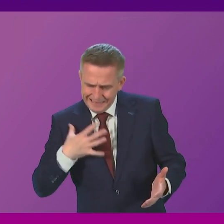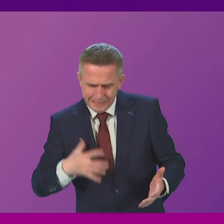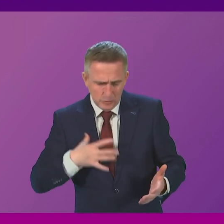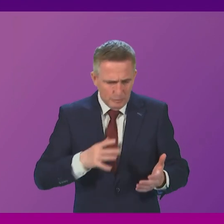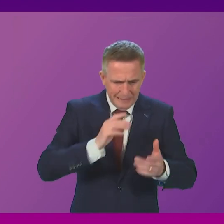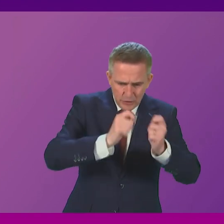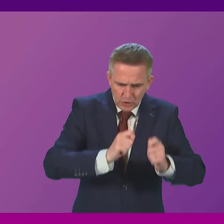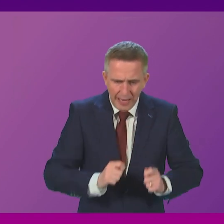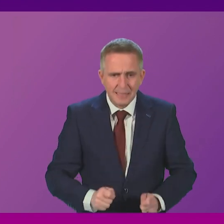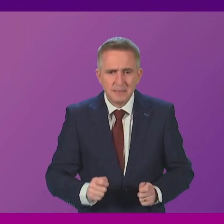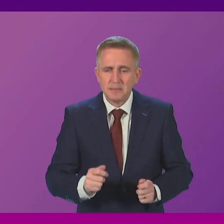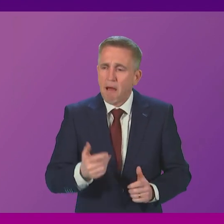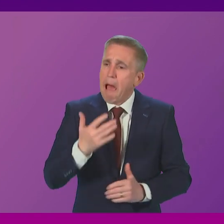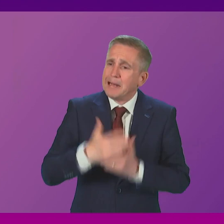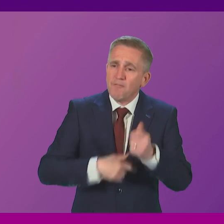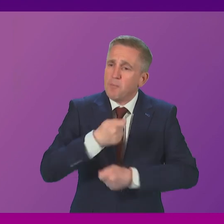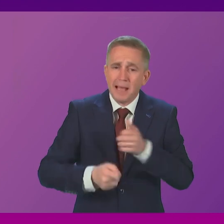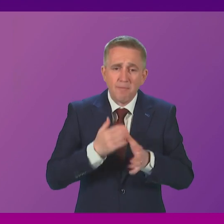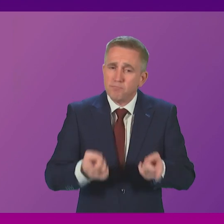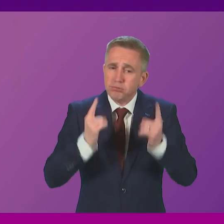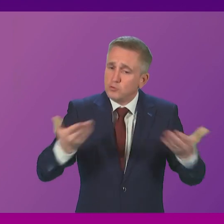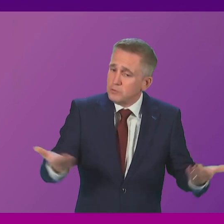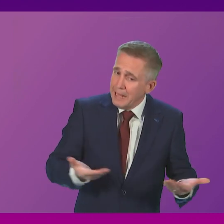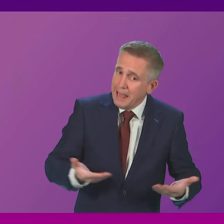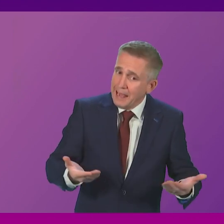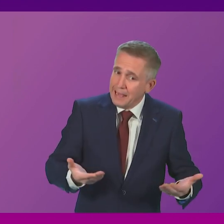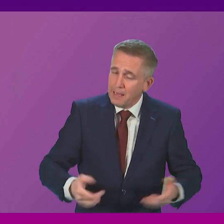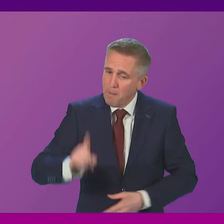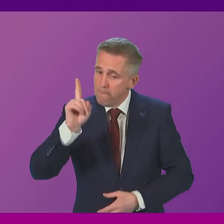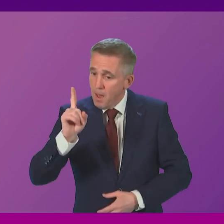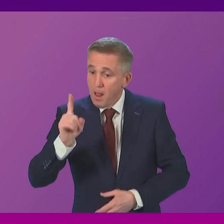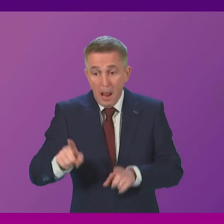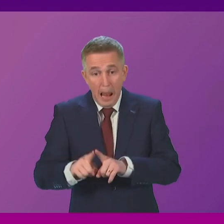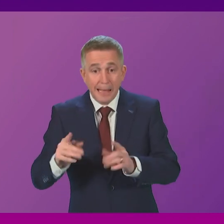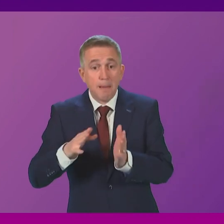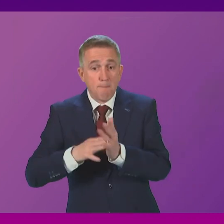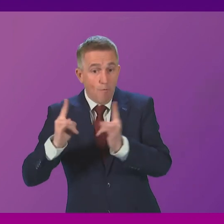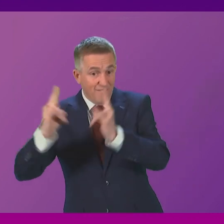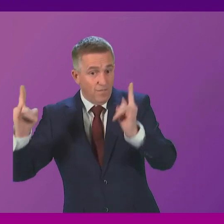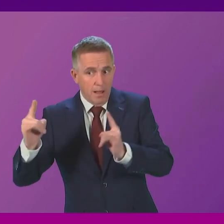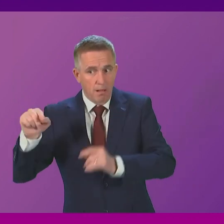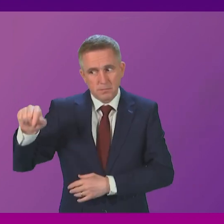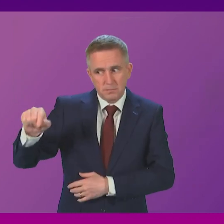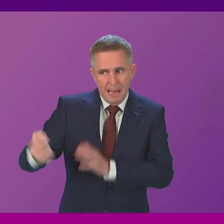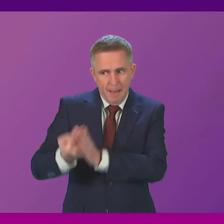I did not prevail today but, just as it did in Murrayfield, change is coming and the Scottish Liberal Democrats will be part of what is next.